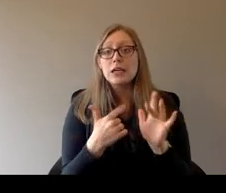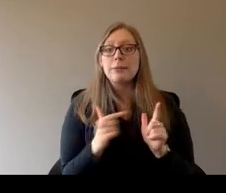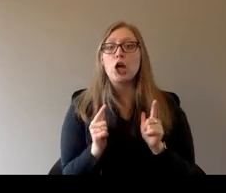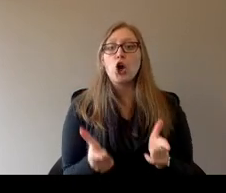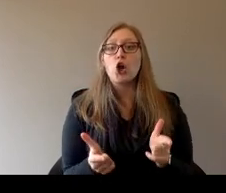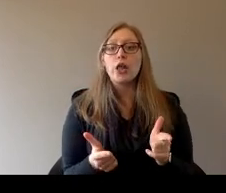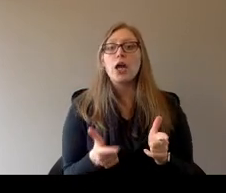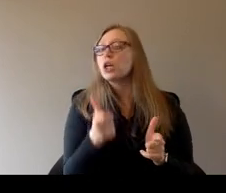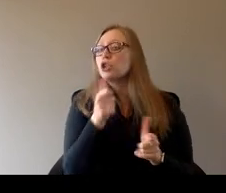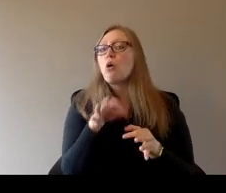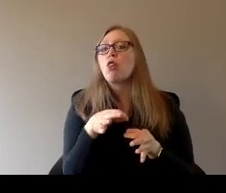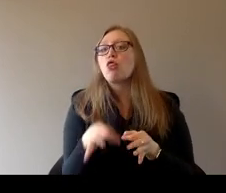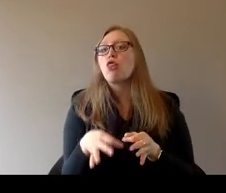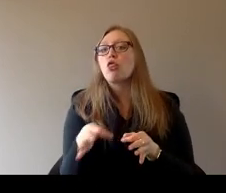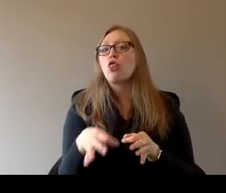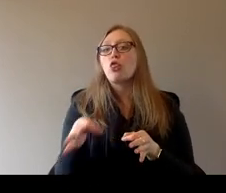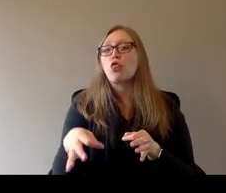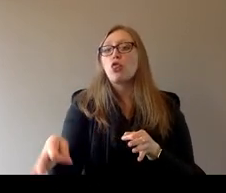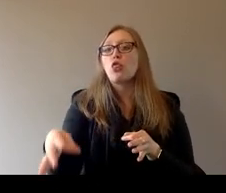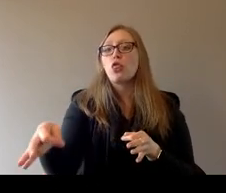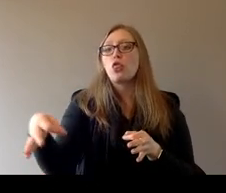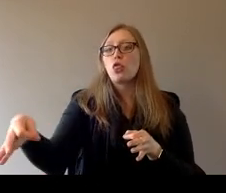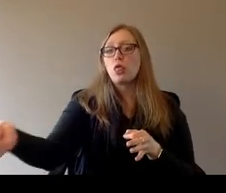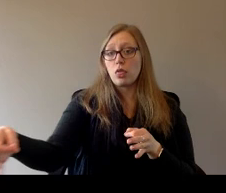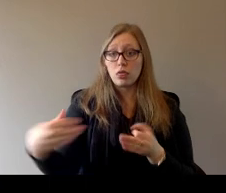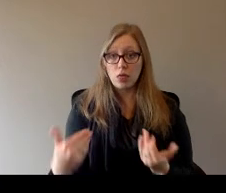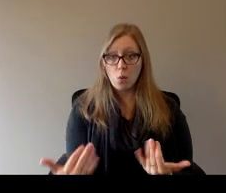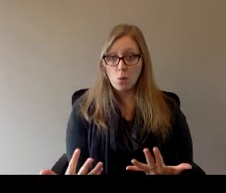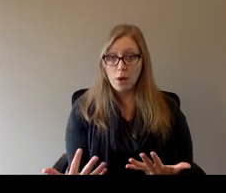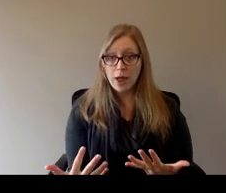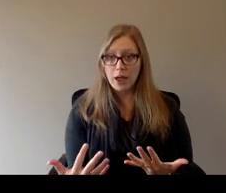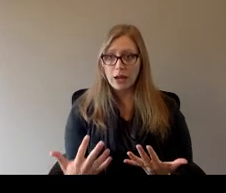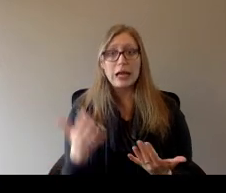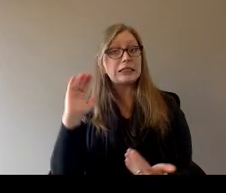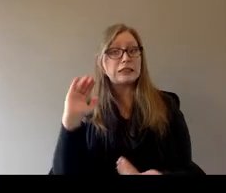It might sound like, Oh, I don't have to check into English each day, therefore, I'm going